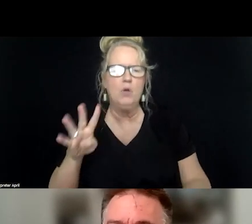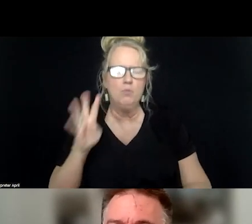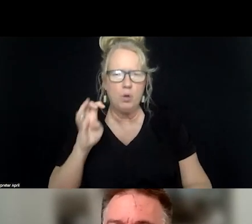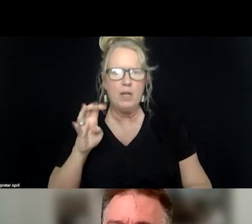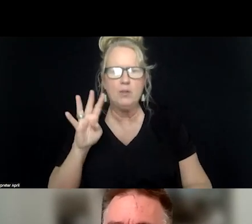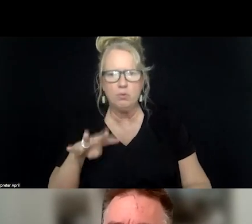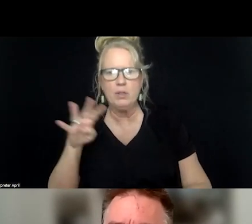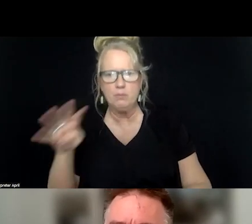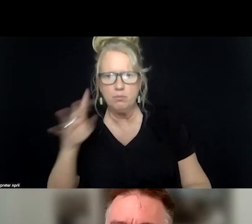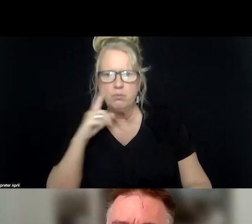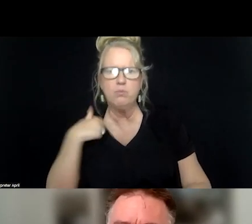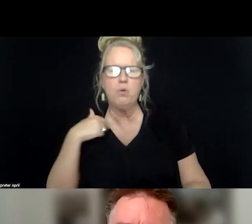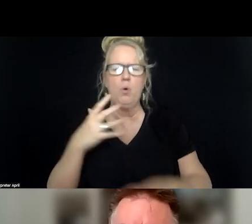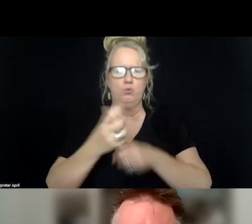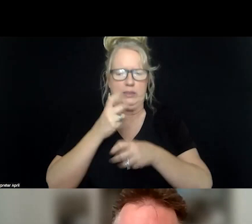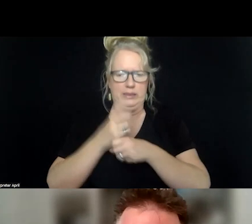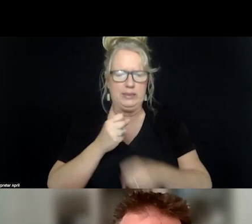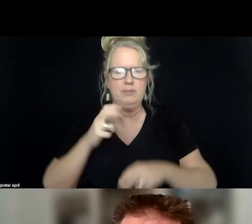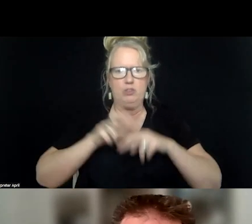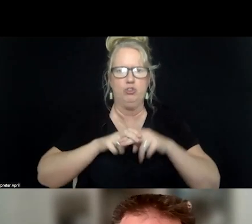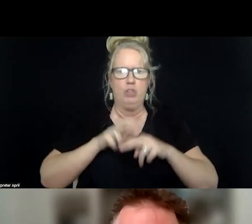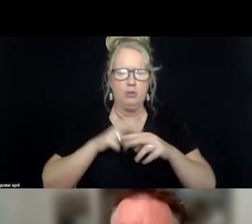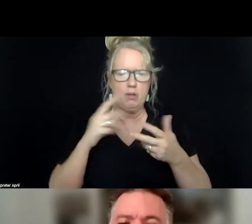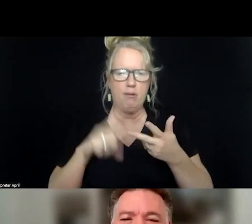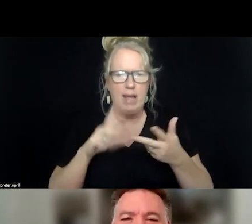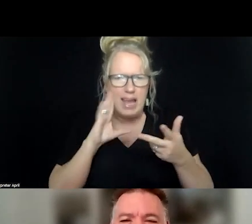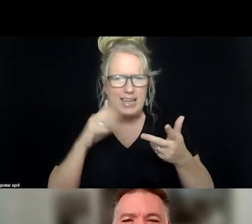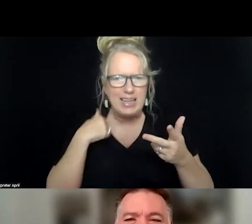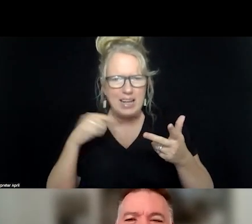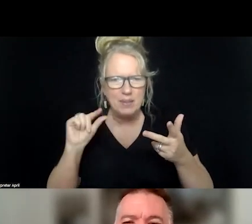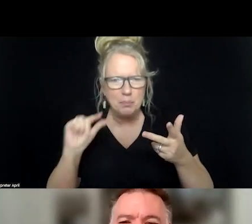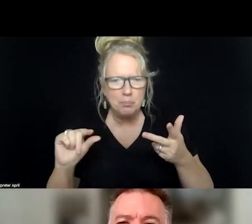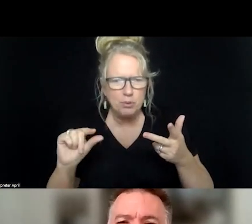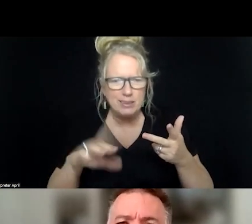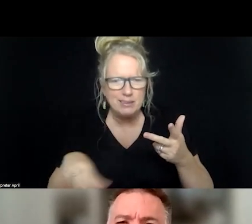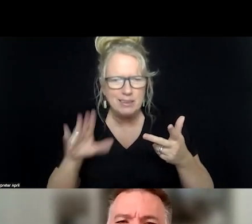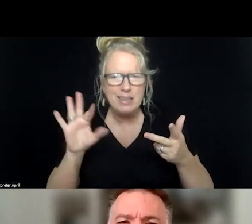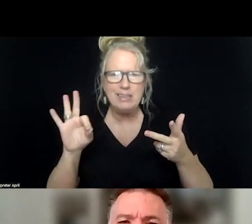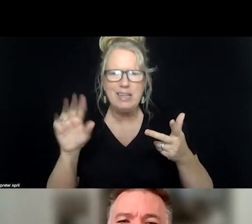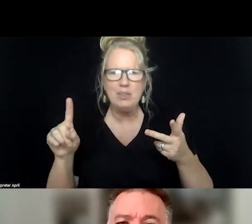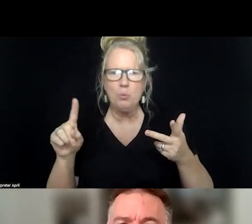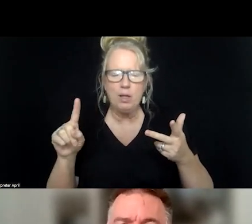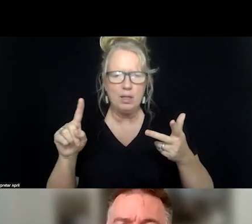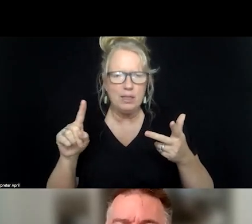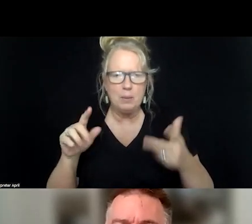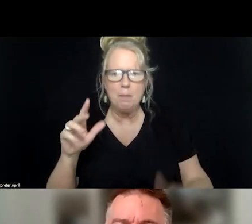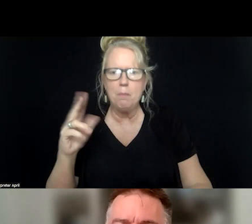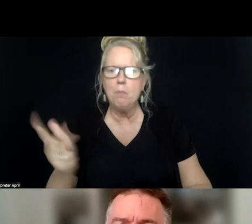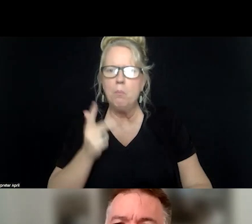RECEIVING CHAIRS AND I BELIEVE SOMEWHERE AROUND 91 MOBILE RESPONSE TEAMS.